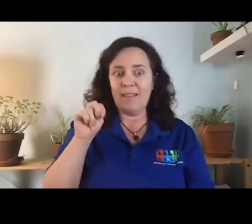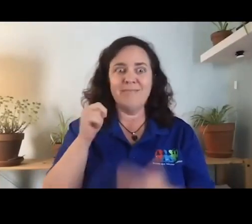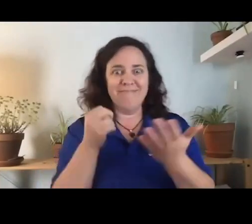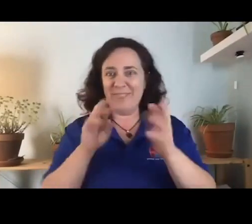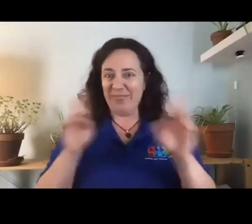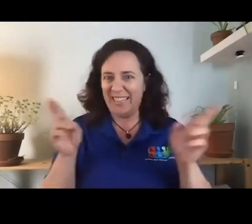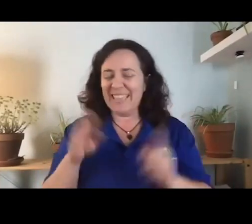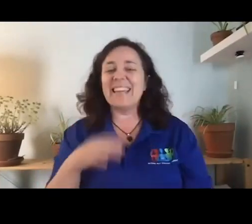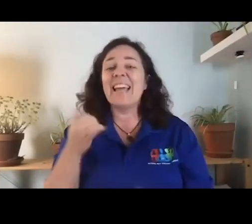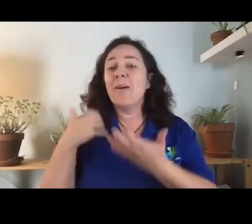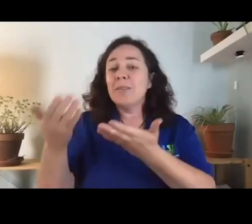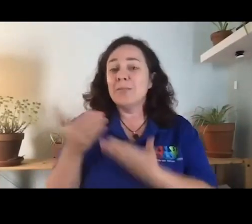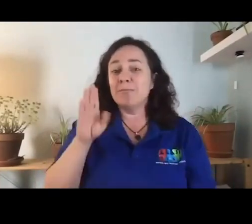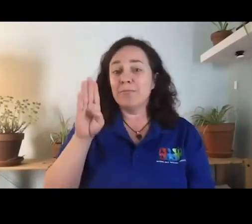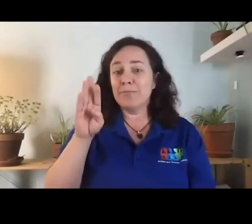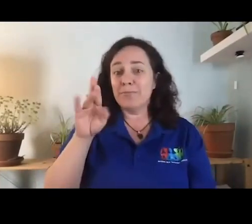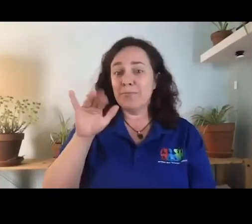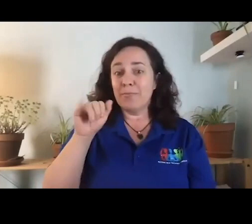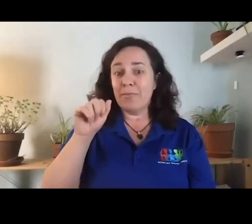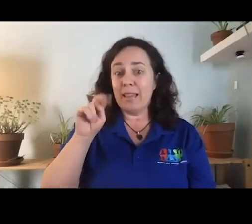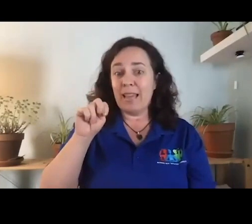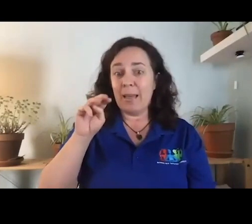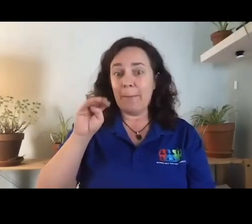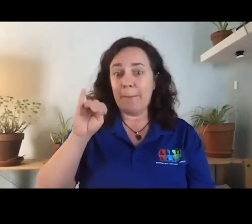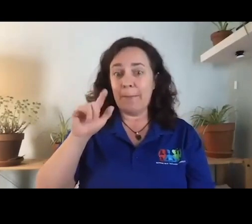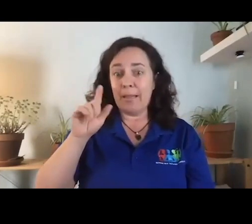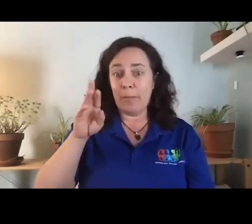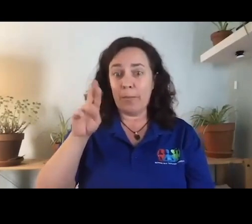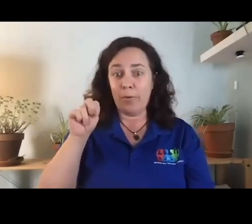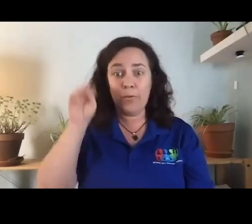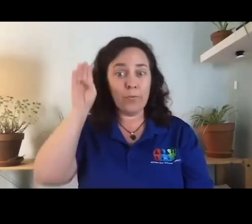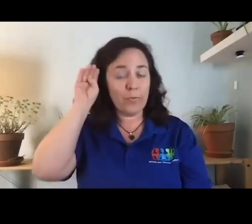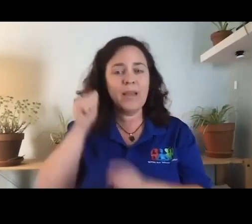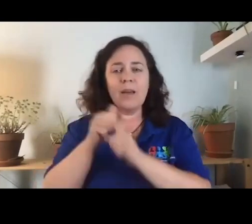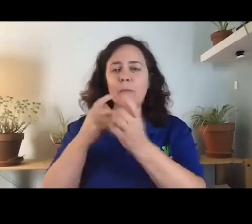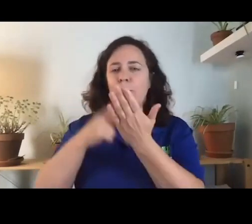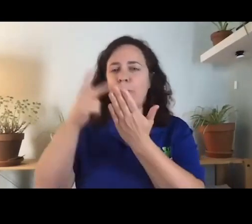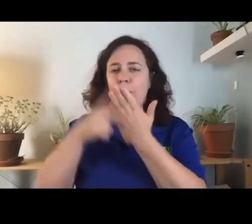At this point, I would like to introduce Brian. I believe he's ready.